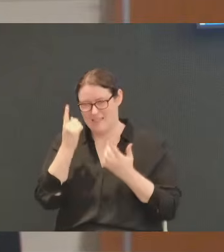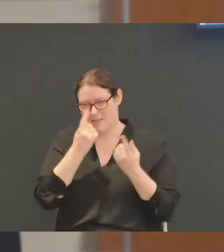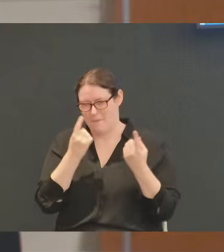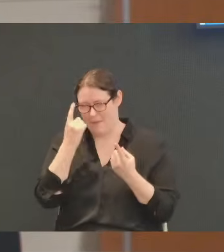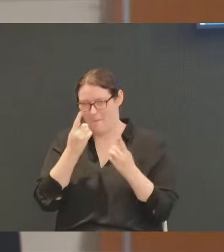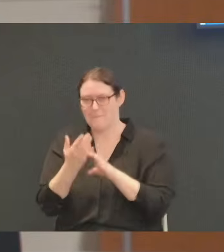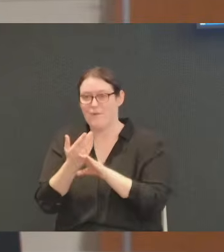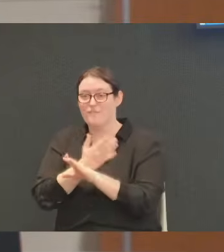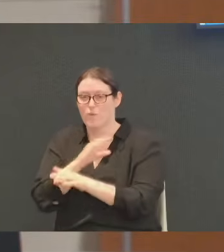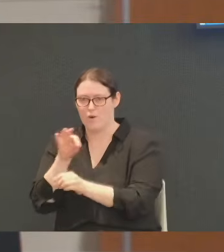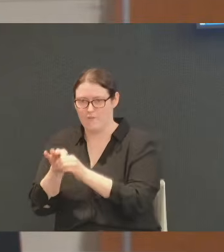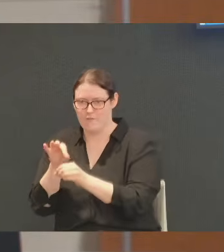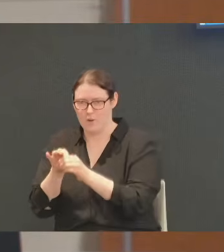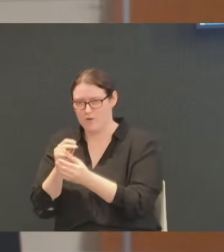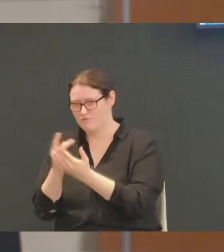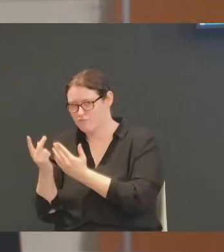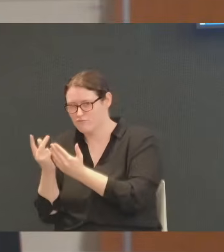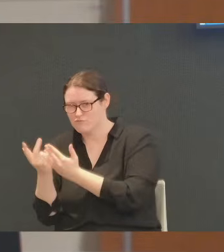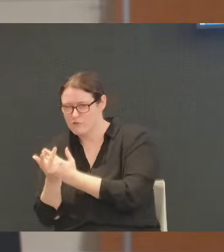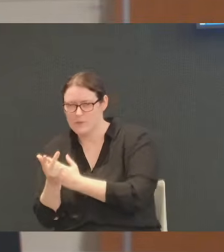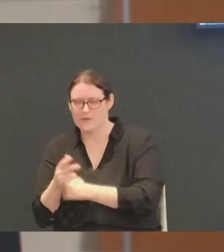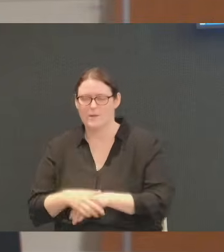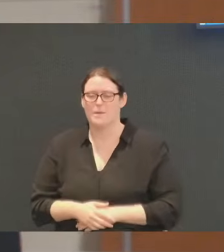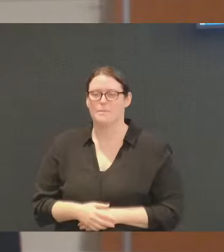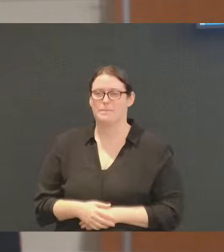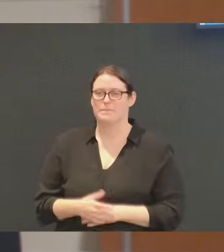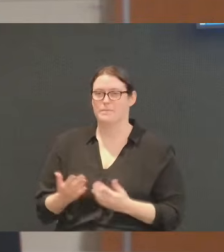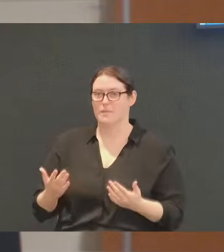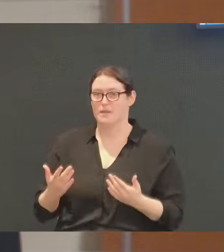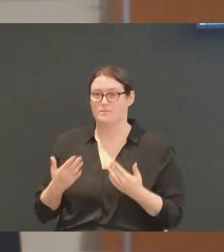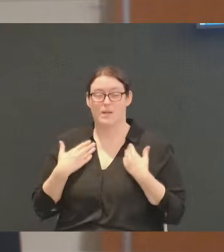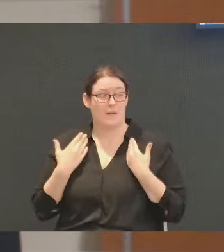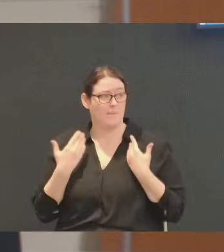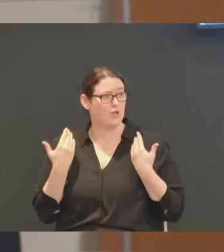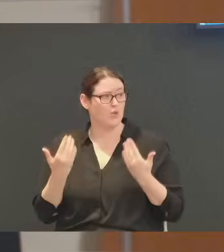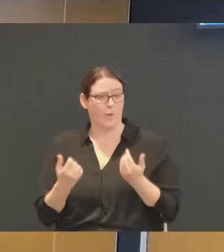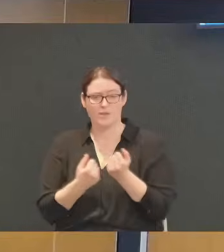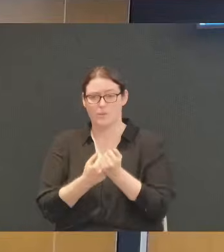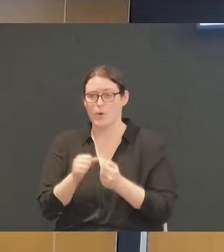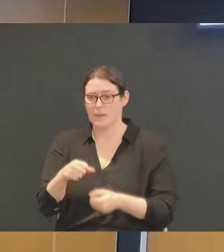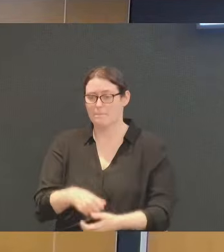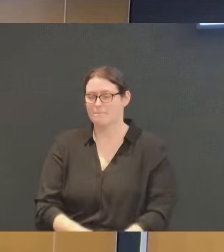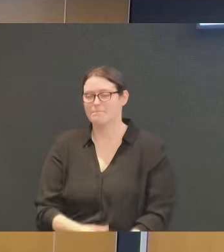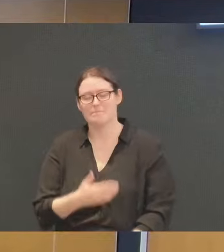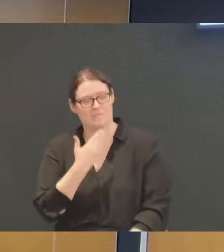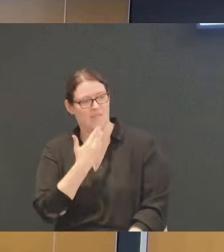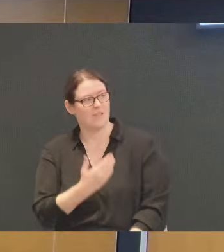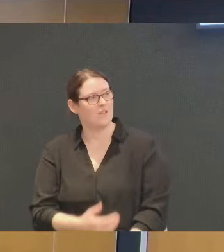here in the next couple weeks. But I'm happy to go ahead and support these. Thank you. I'd I'd